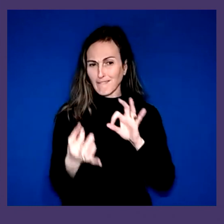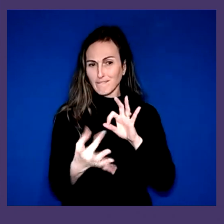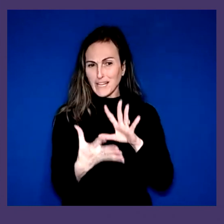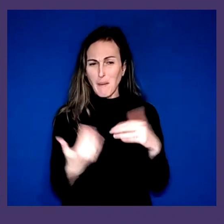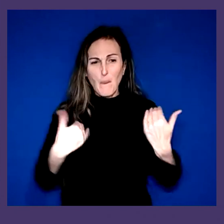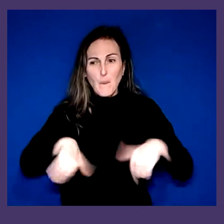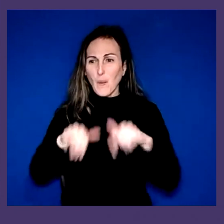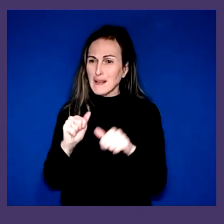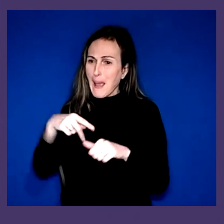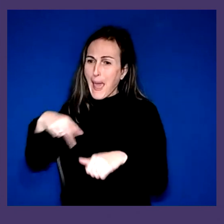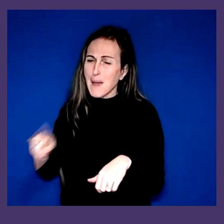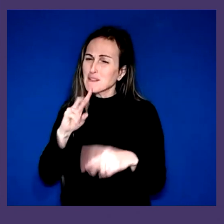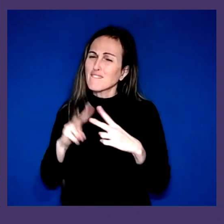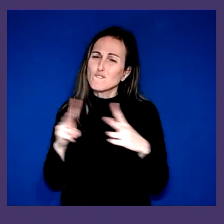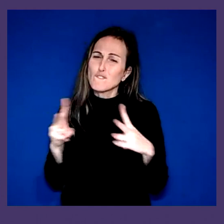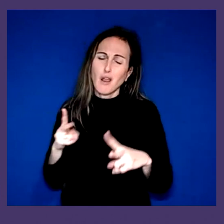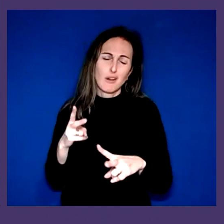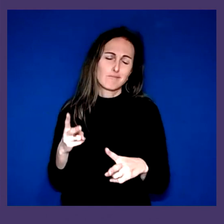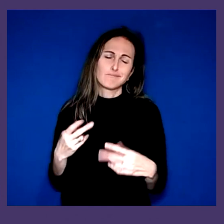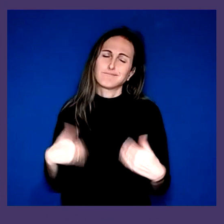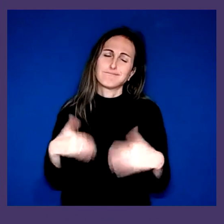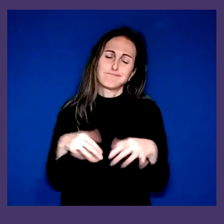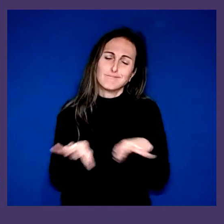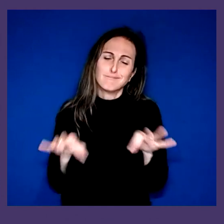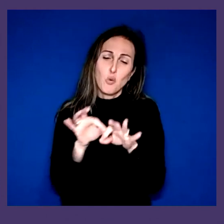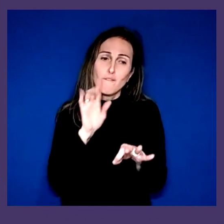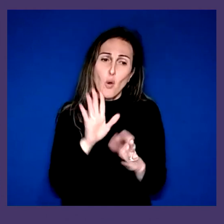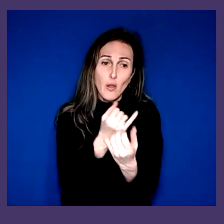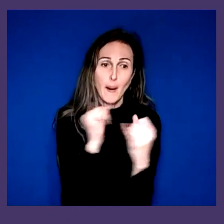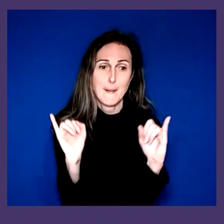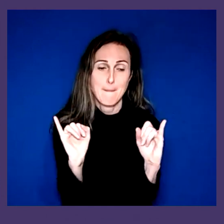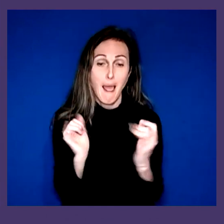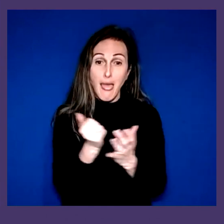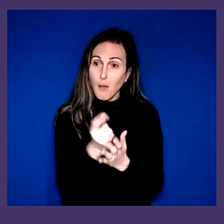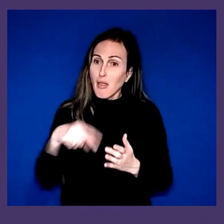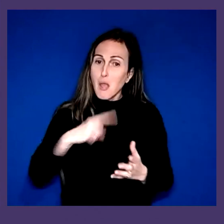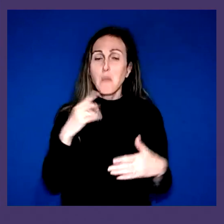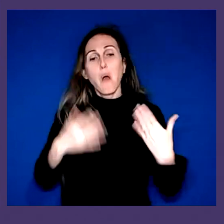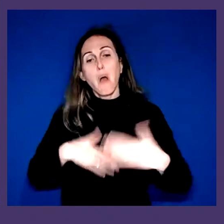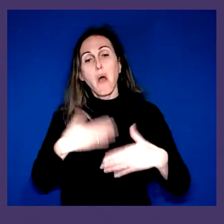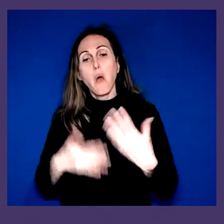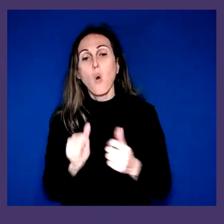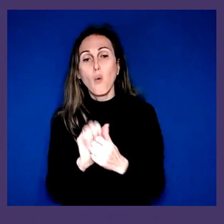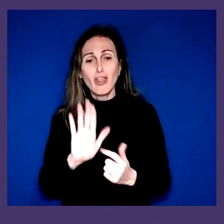their daily lives as easily as they can. That's great, Jesper. Can you tell us